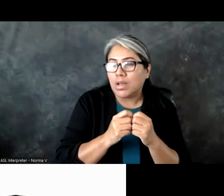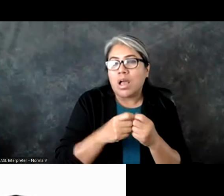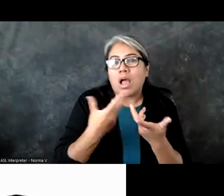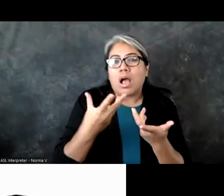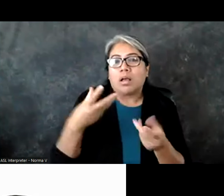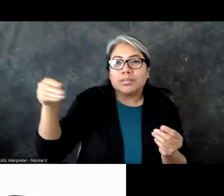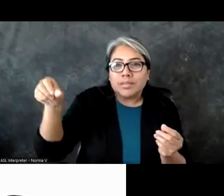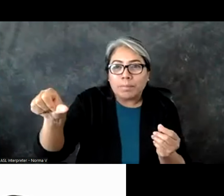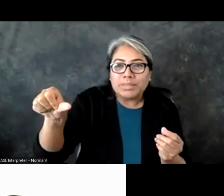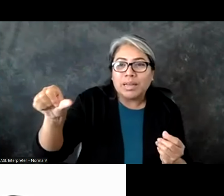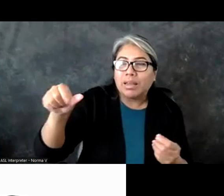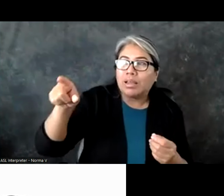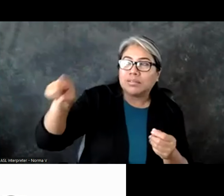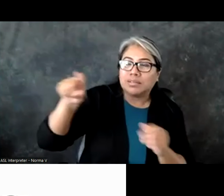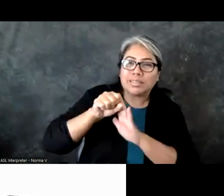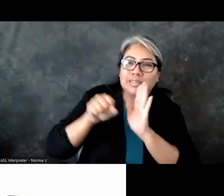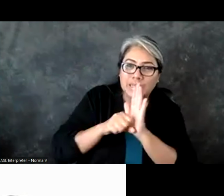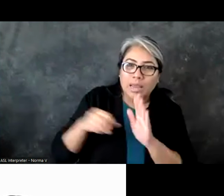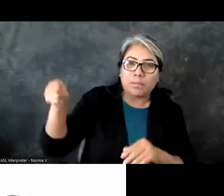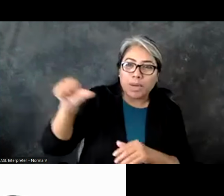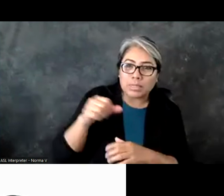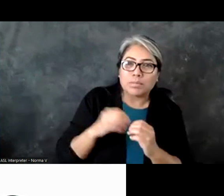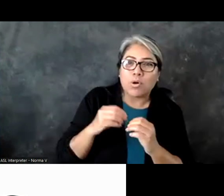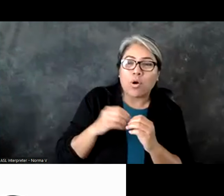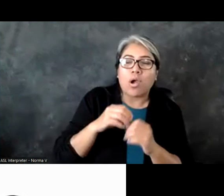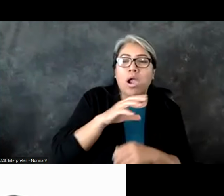campaign for free wi-fi. And we have an ongoing campaign